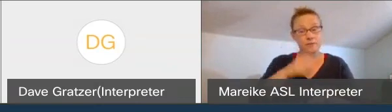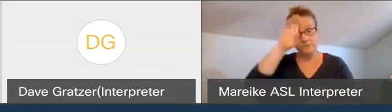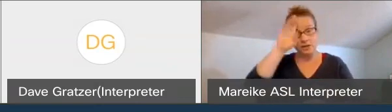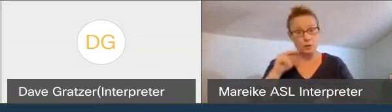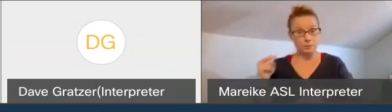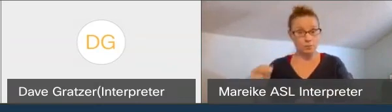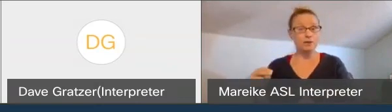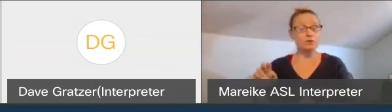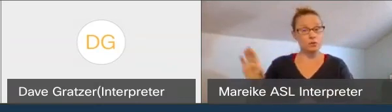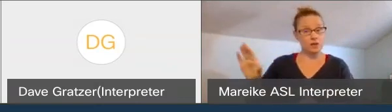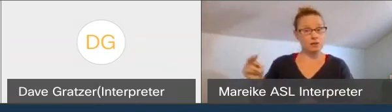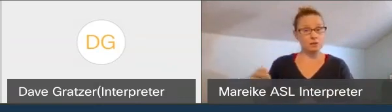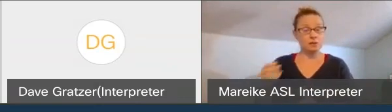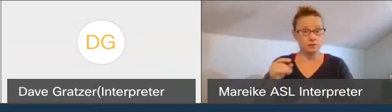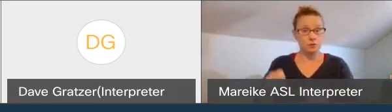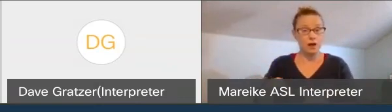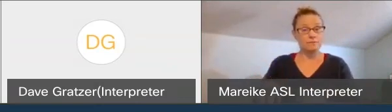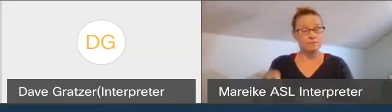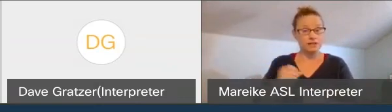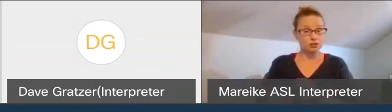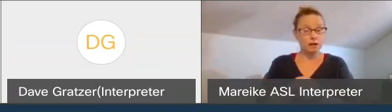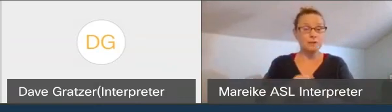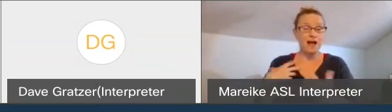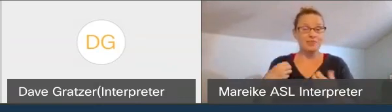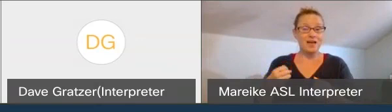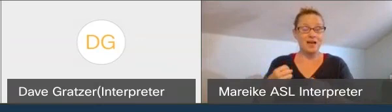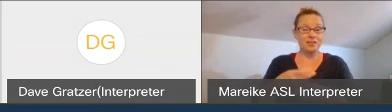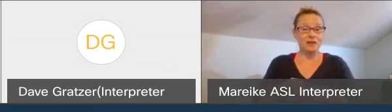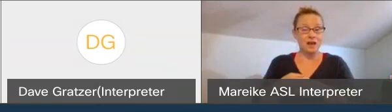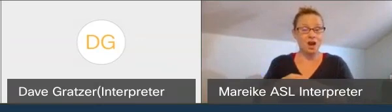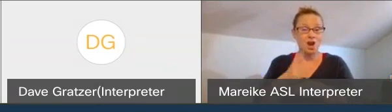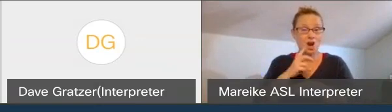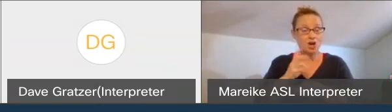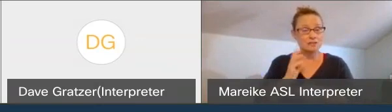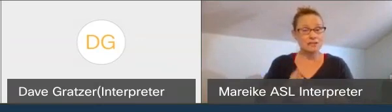Uh, if you can find a champion on the healthcare side, if you have that ambulance, medical director,